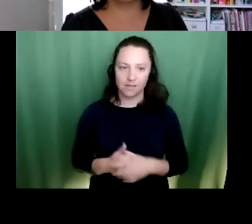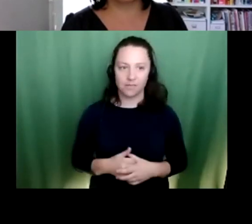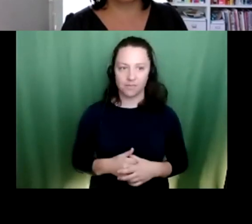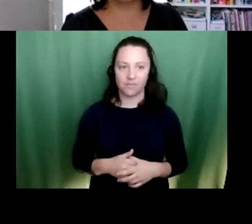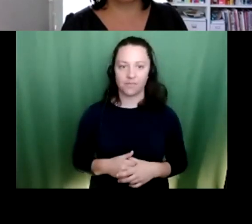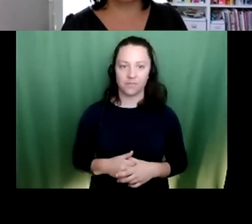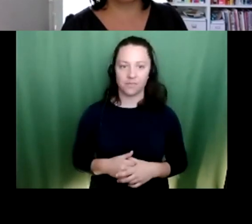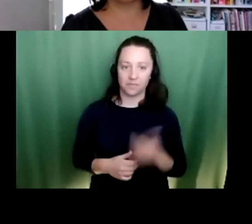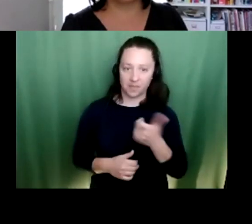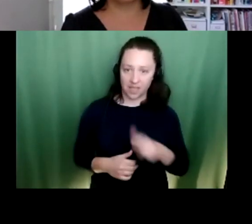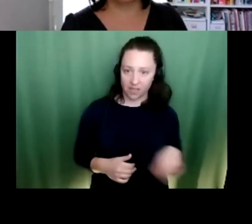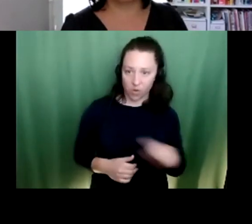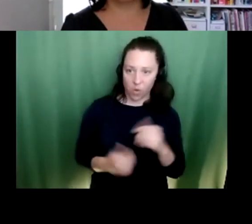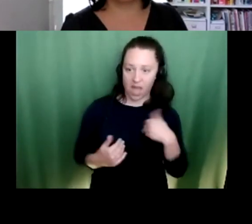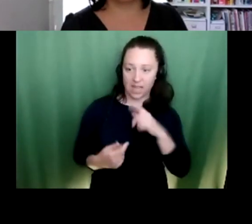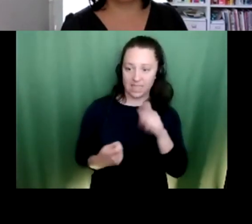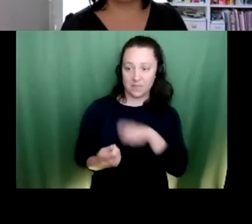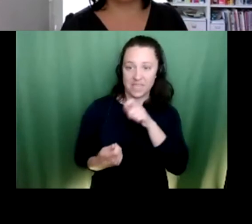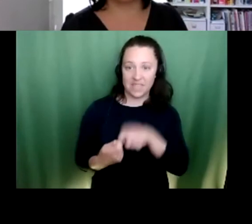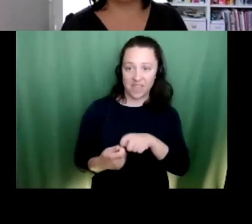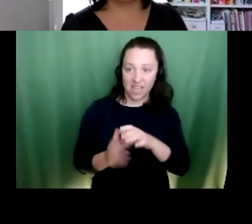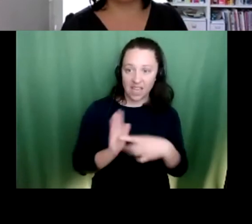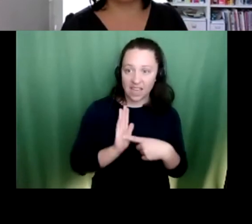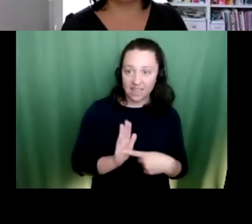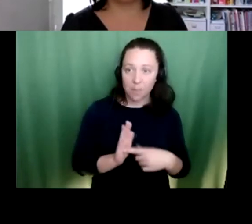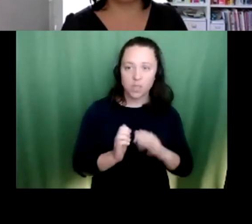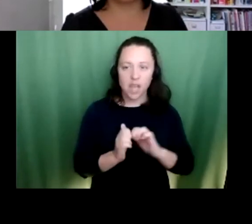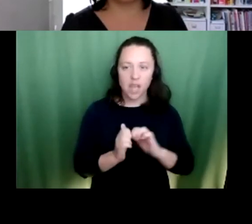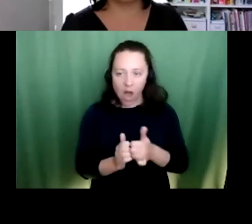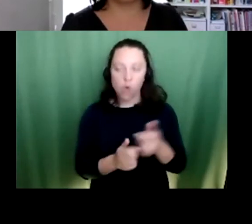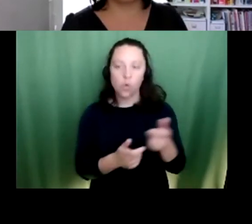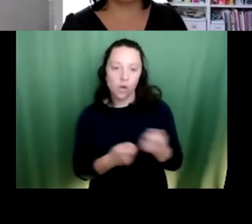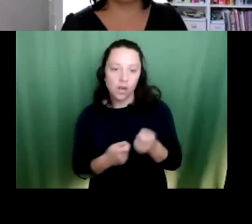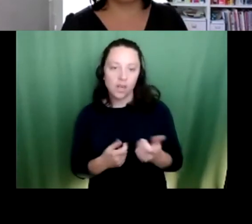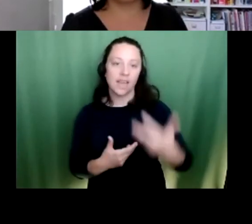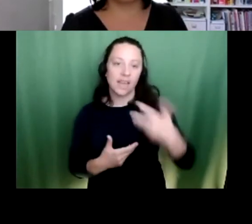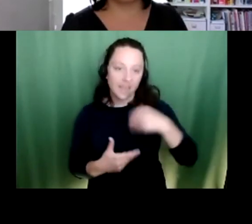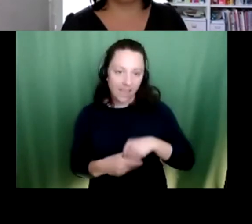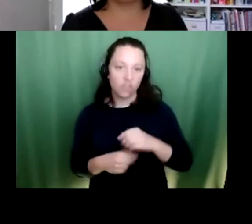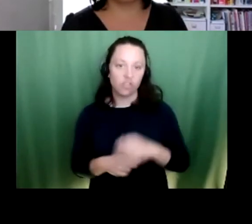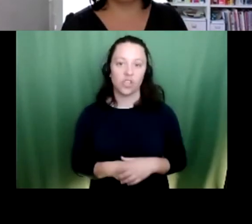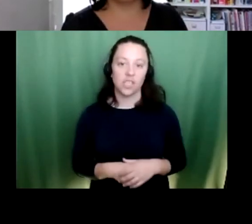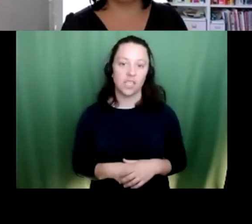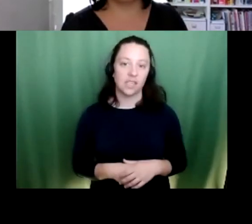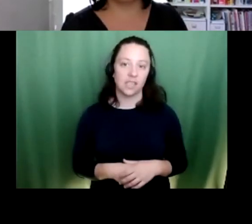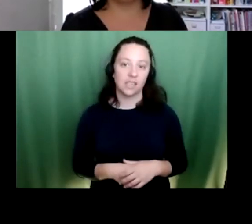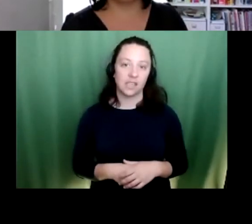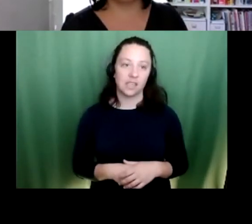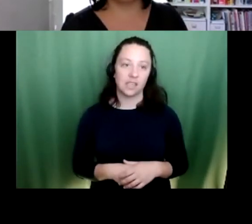had specific examples of how you are actually engaging disability participation of people